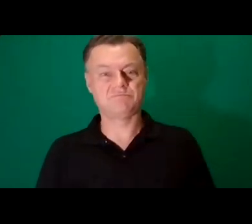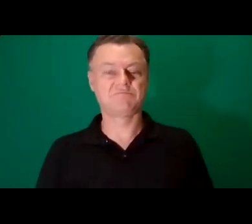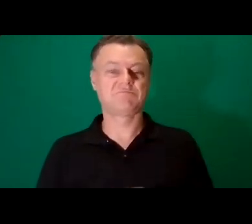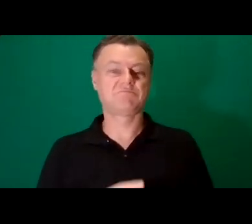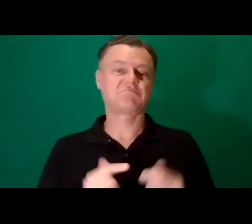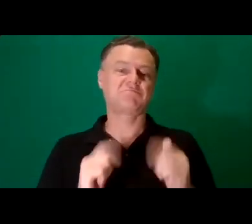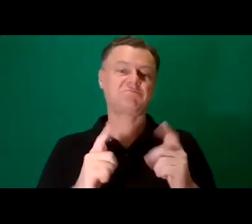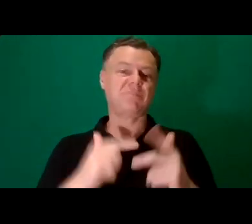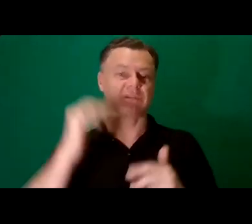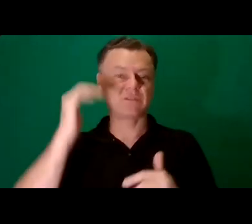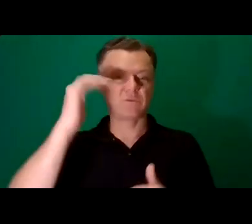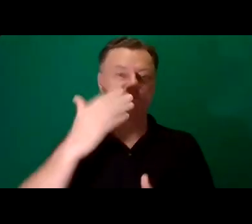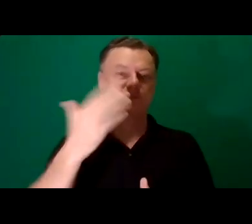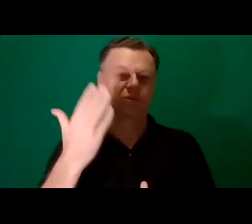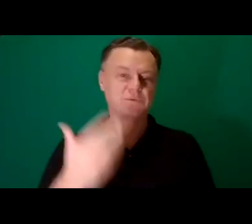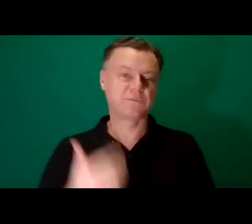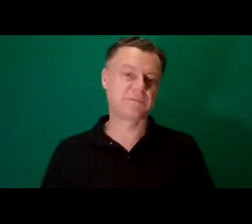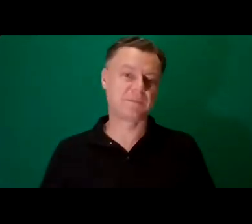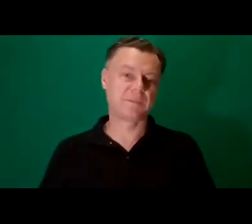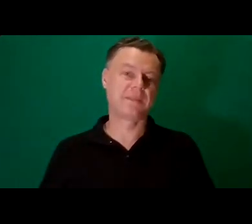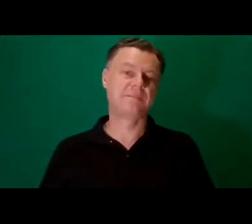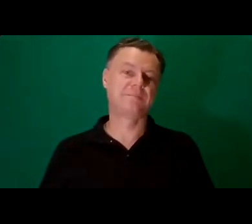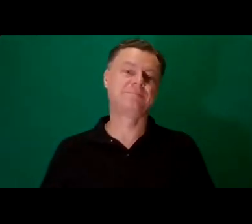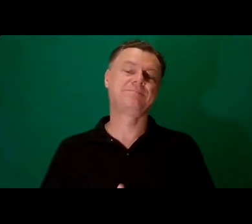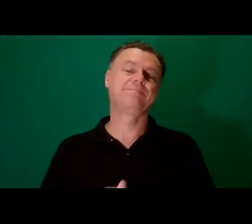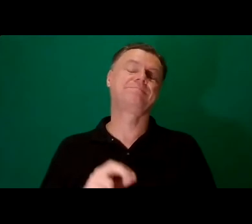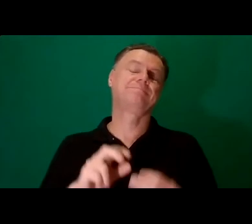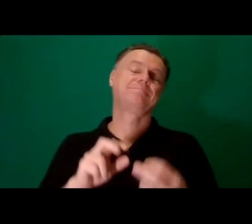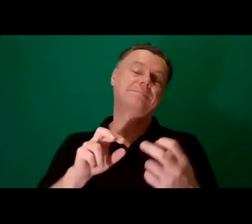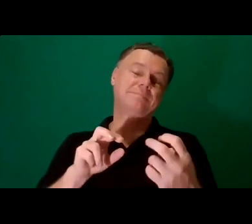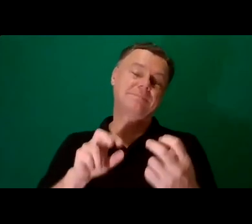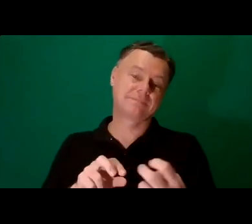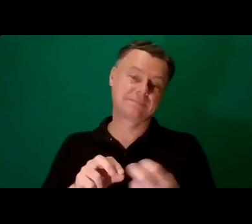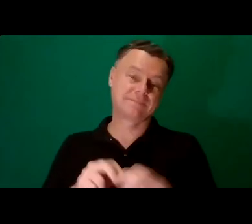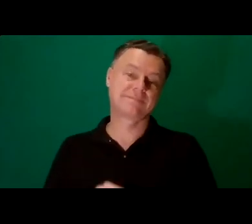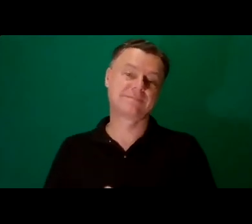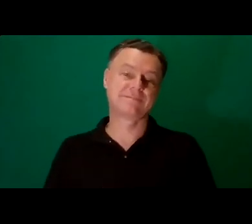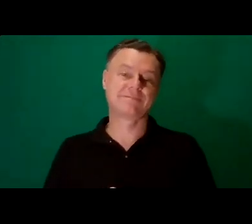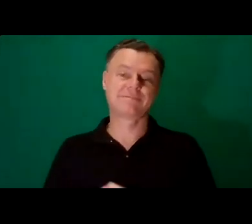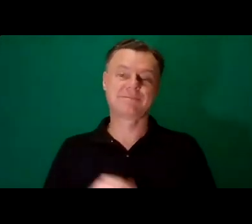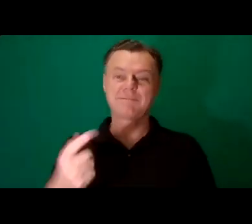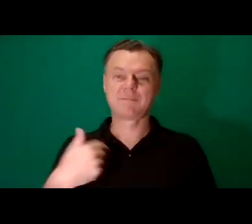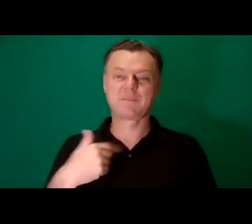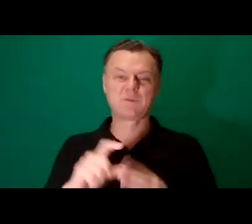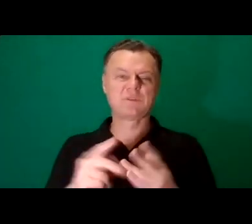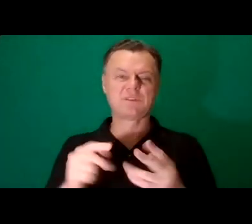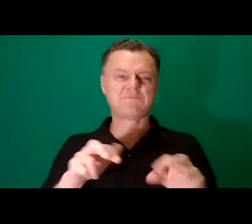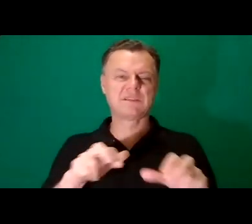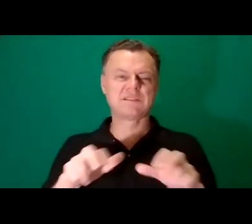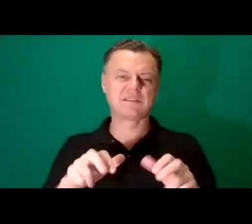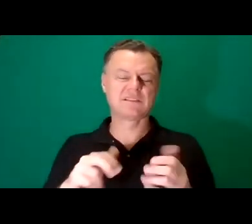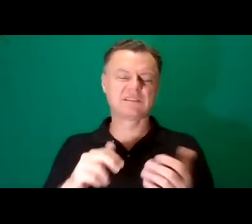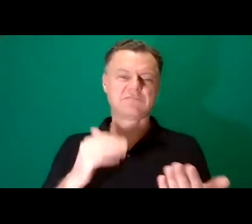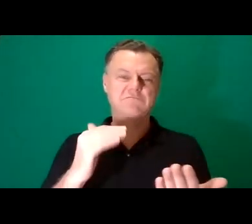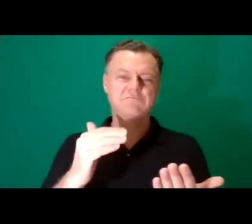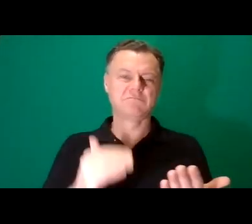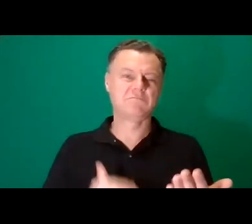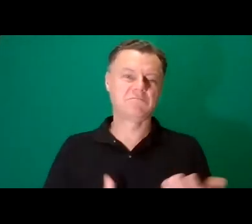the school and we'd sit down and she made me do these little exercises and I clearly